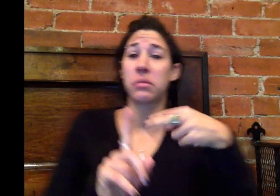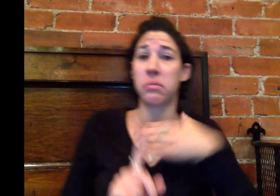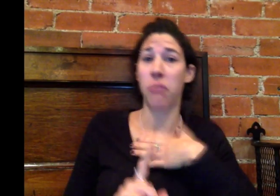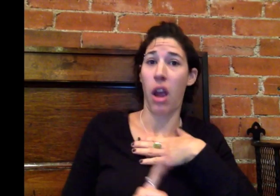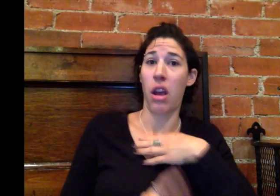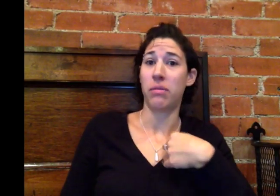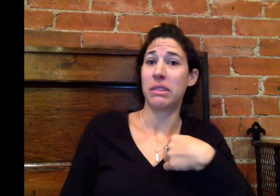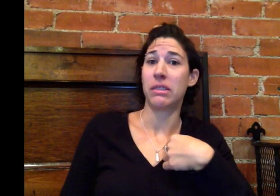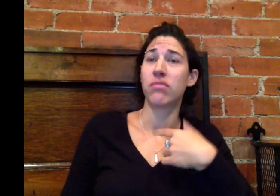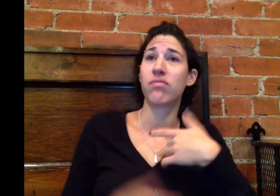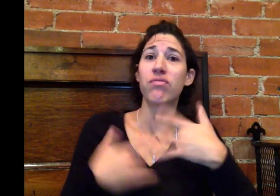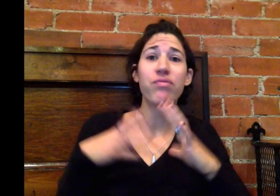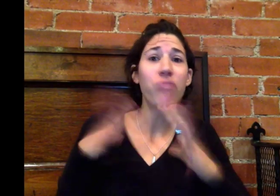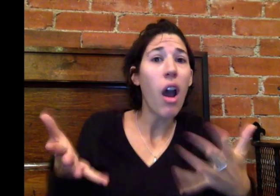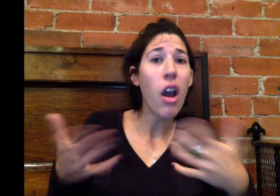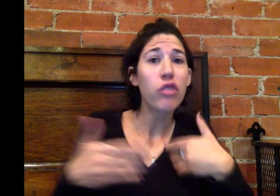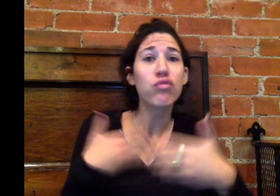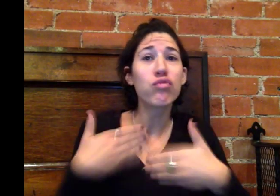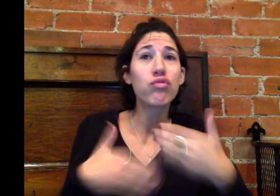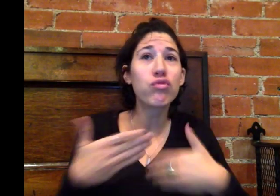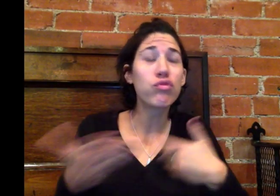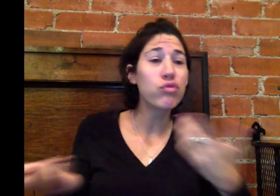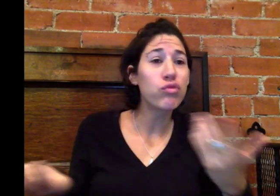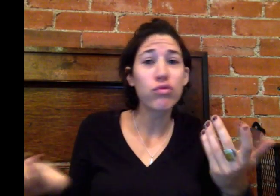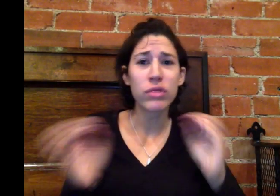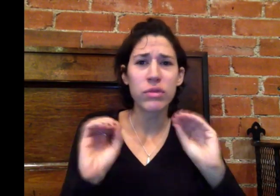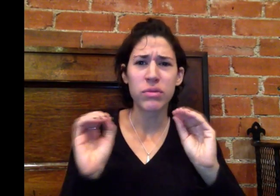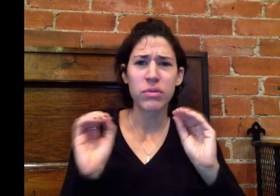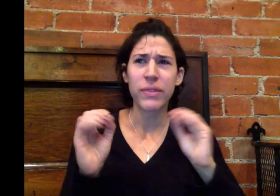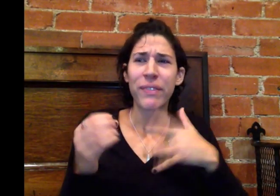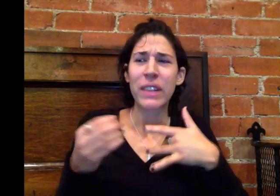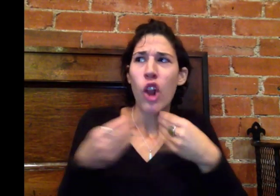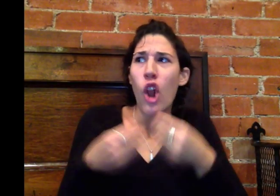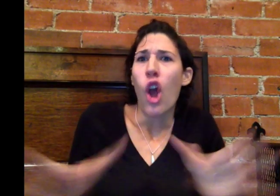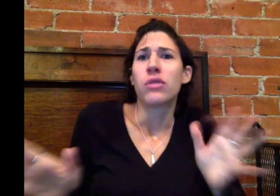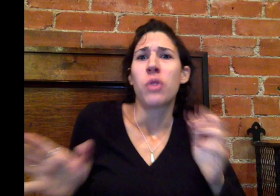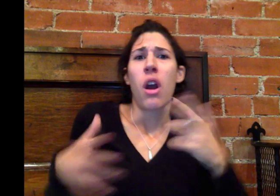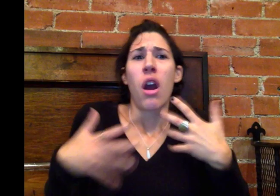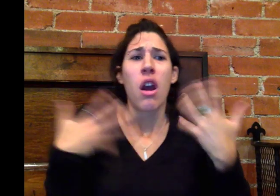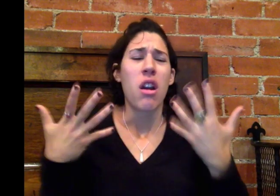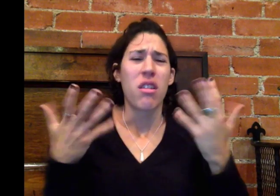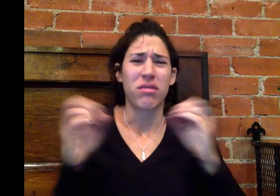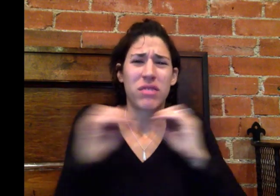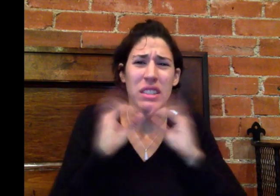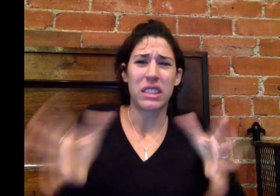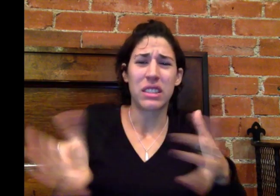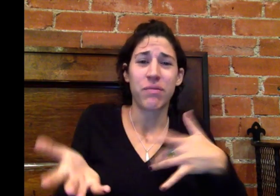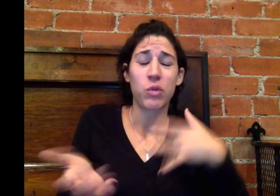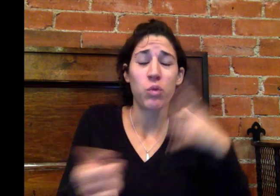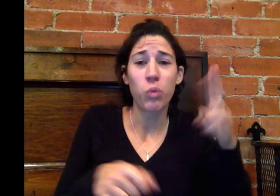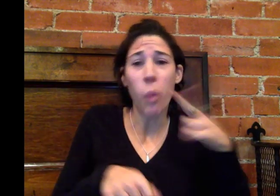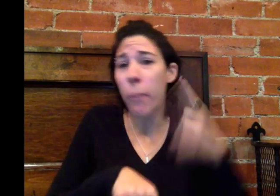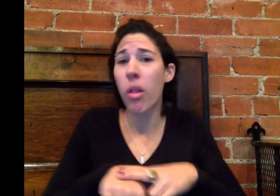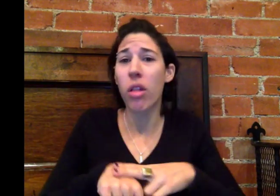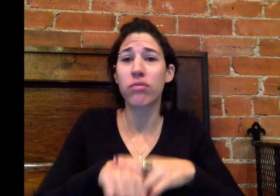even though from my perspective I didn’t lose anything, I felt completely normal. I was perfectly fine with myself.